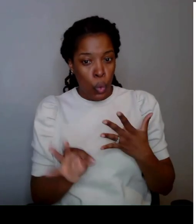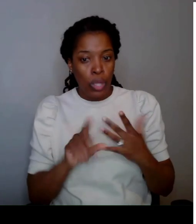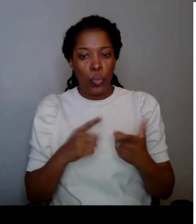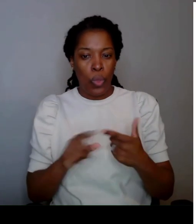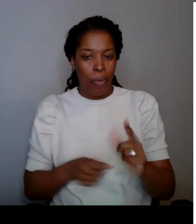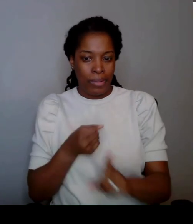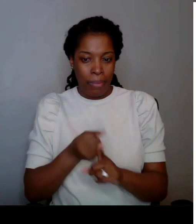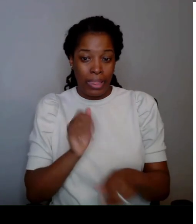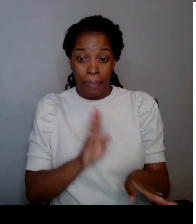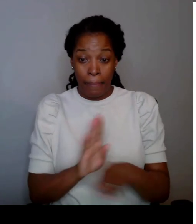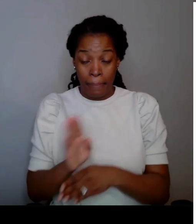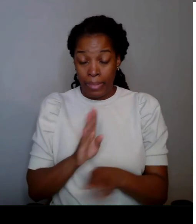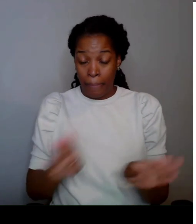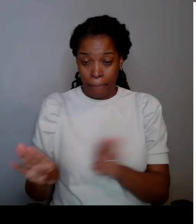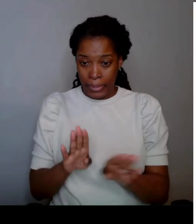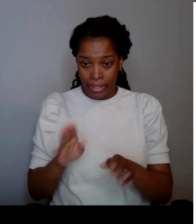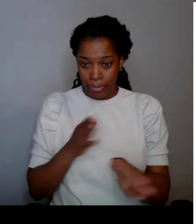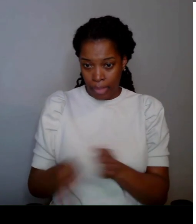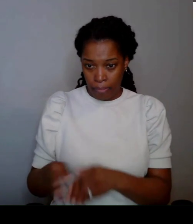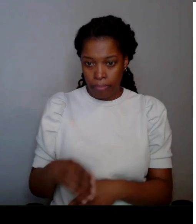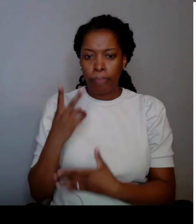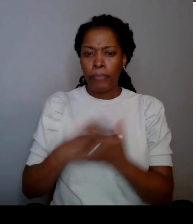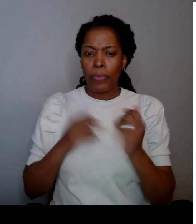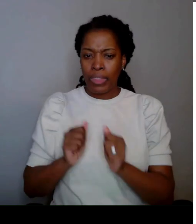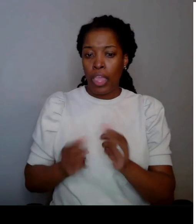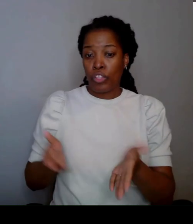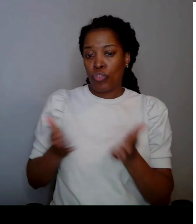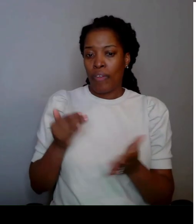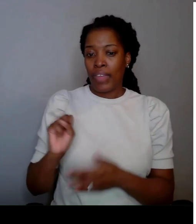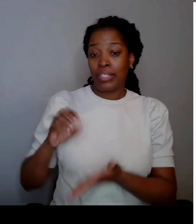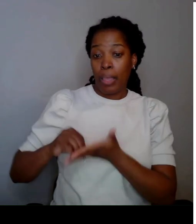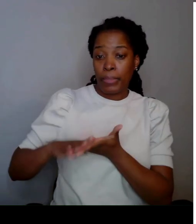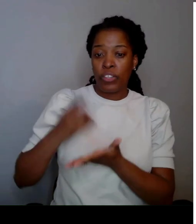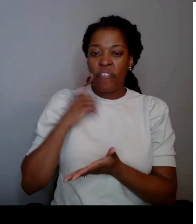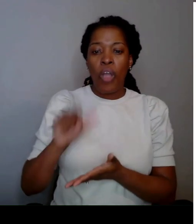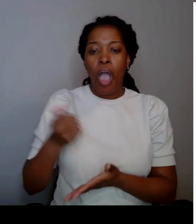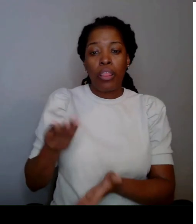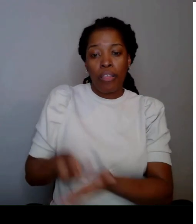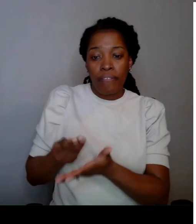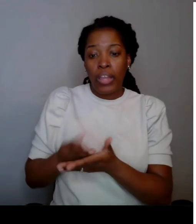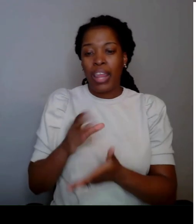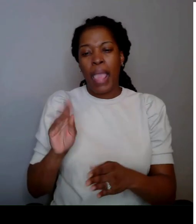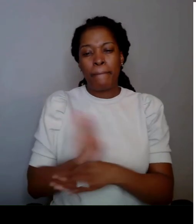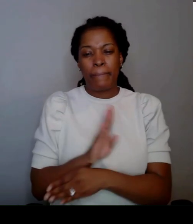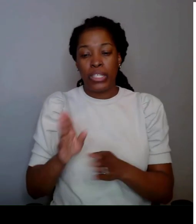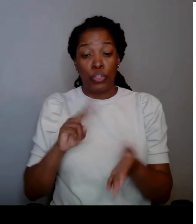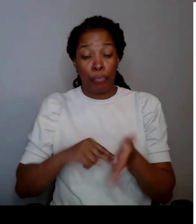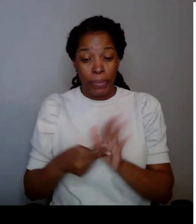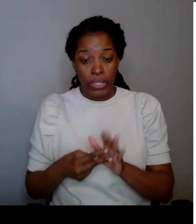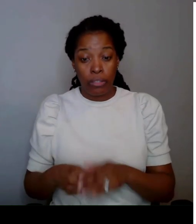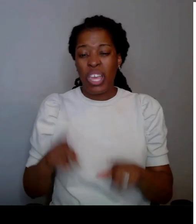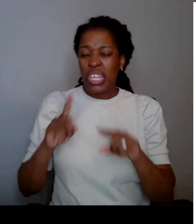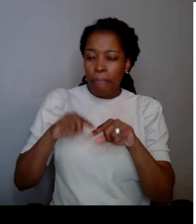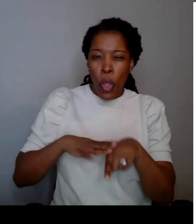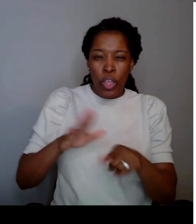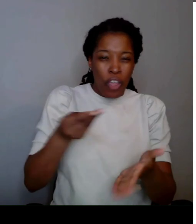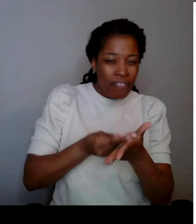Depending on your funding level, Level 1-2 or three, your plan will be reviewed by your VR counselor or review team to decide